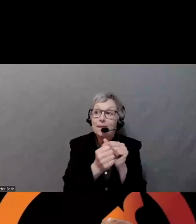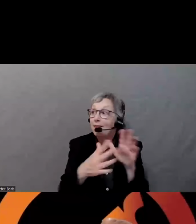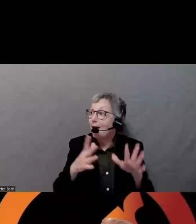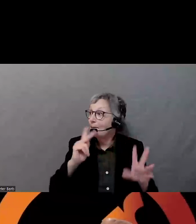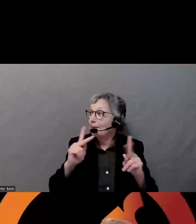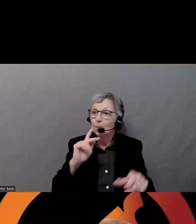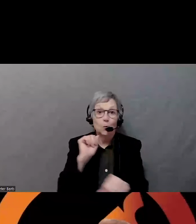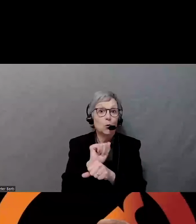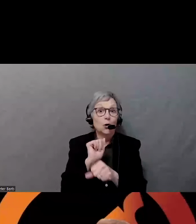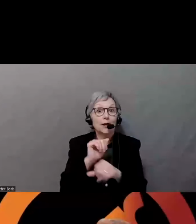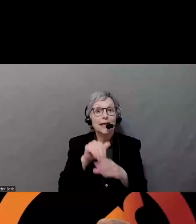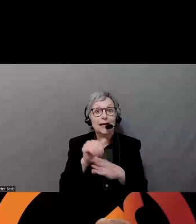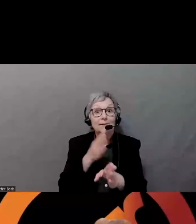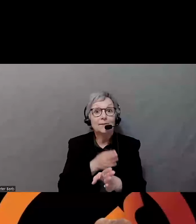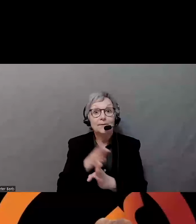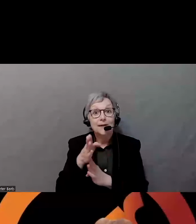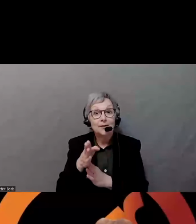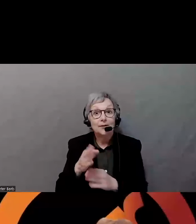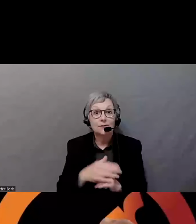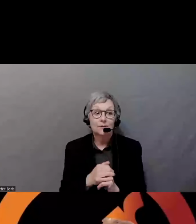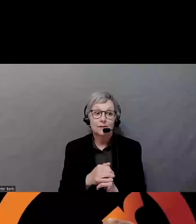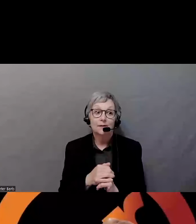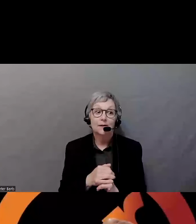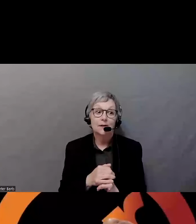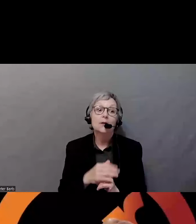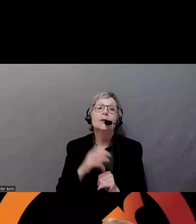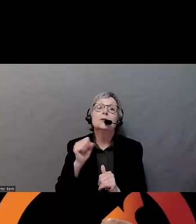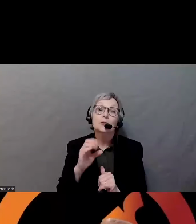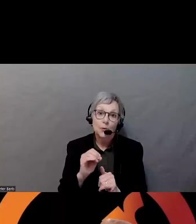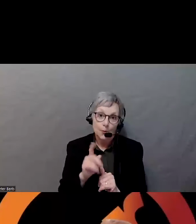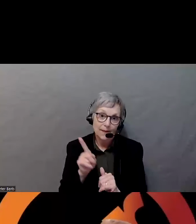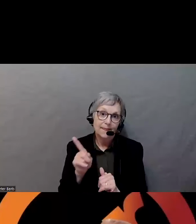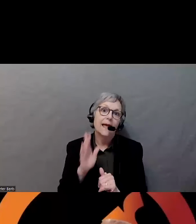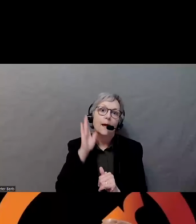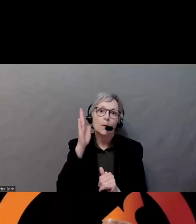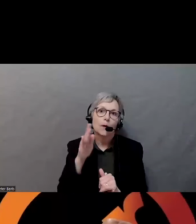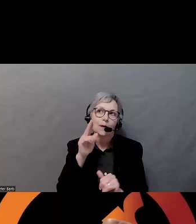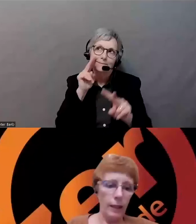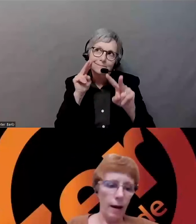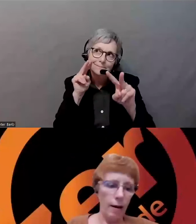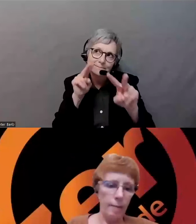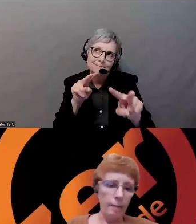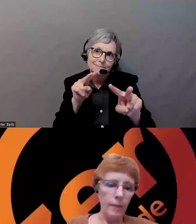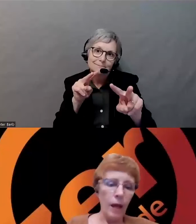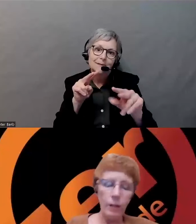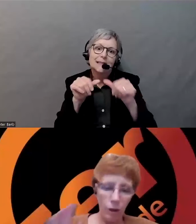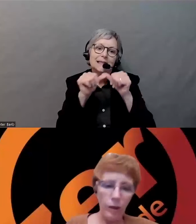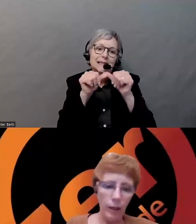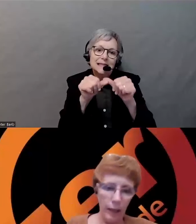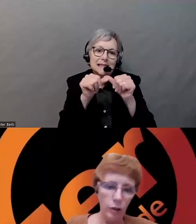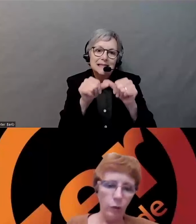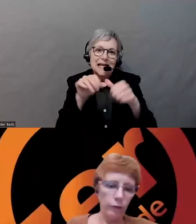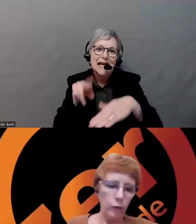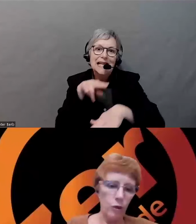SO WE WILL GO ON AT LOOKING AT DEVELOPING A NATIONAL WORK FORCE